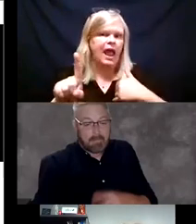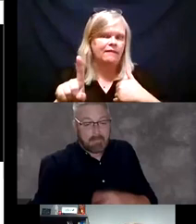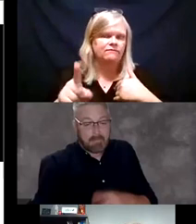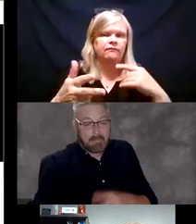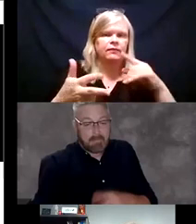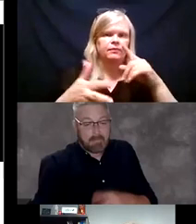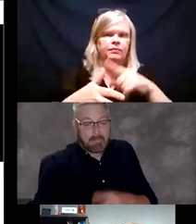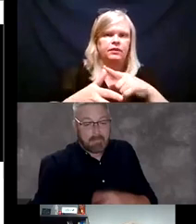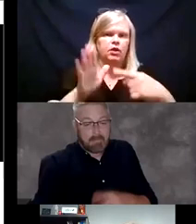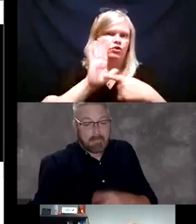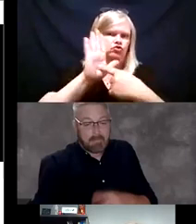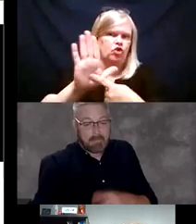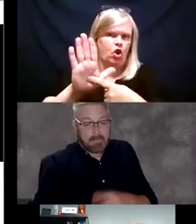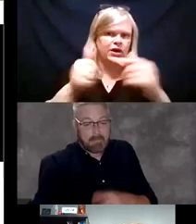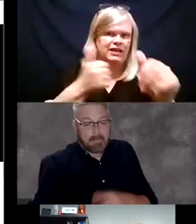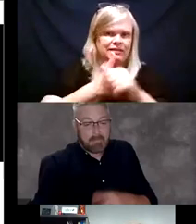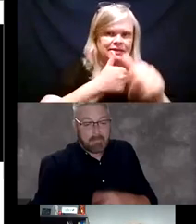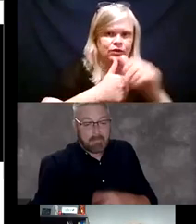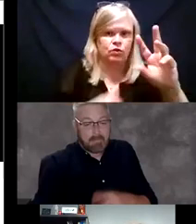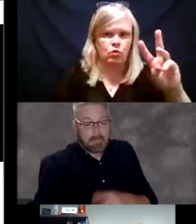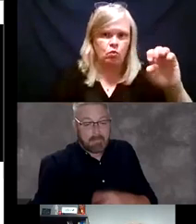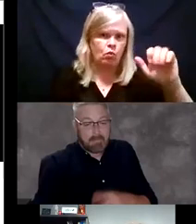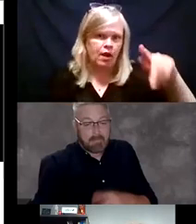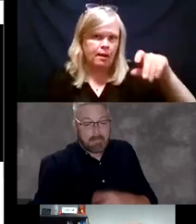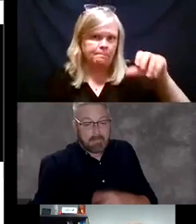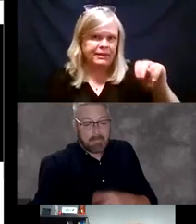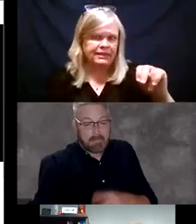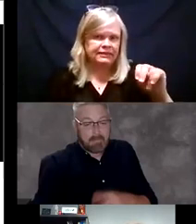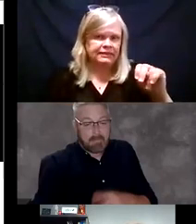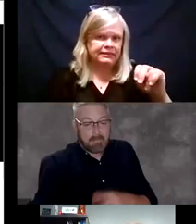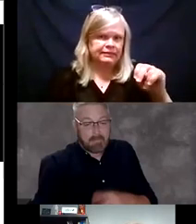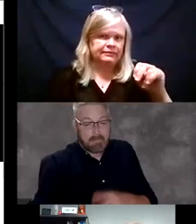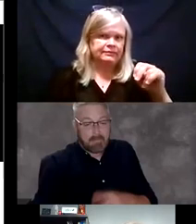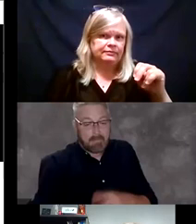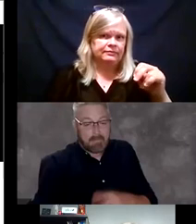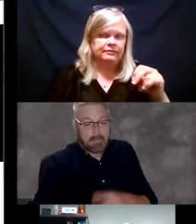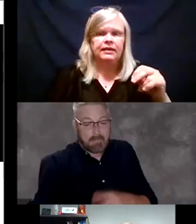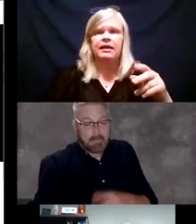DISPLAY OF A DANGEROUS WEAPON IN A THREATENING MANNER. WE AREN'T GOING TO DEFINE IT HERE BUT DANGEROUS WEAPON IS A